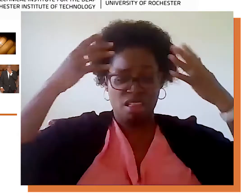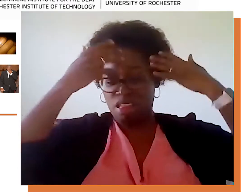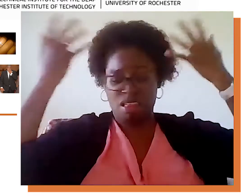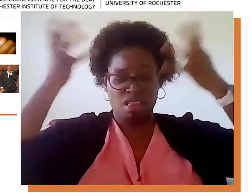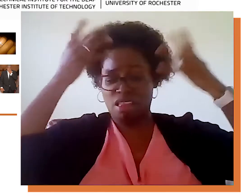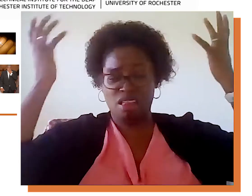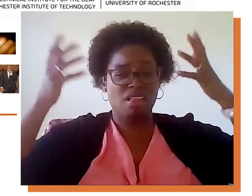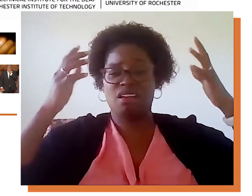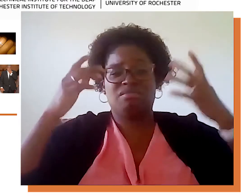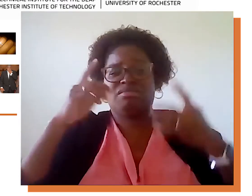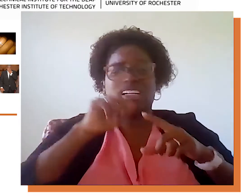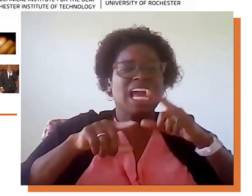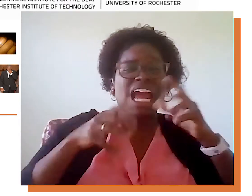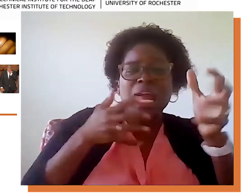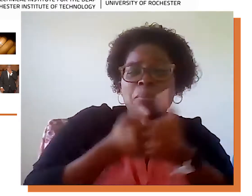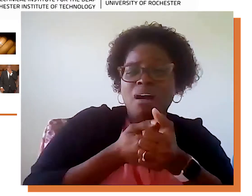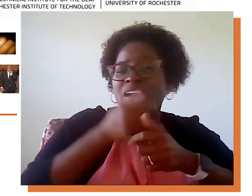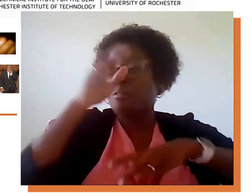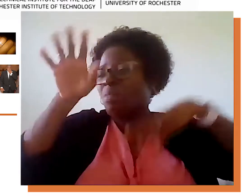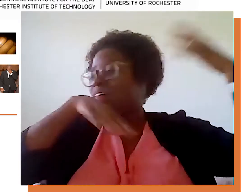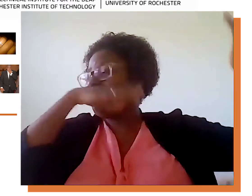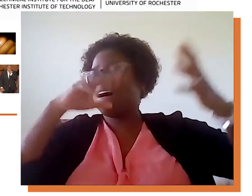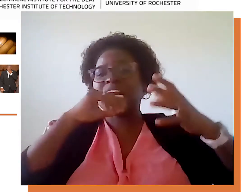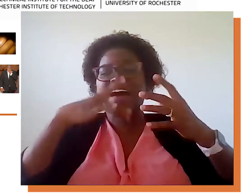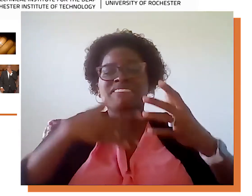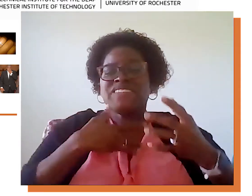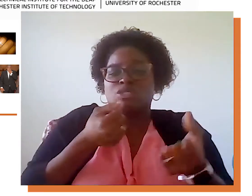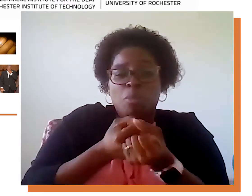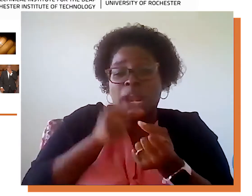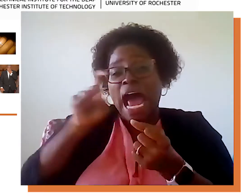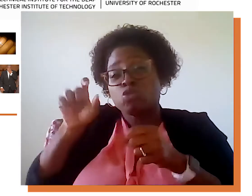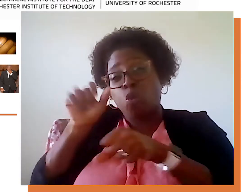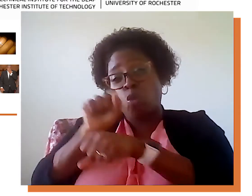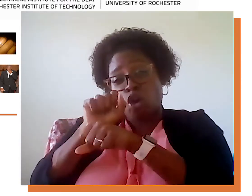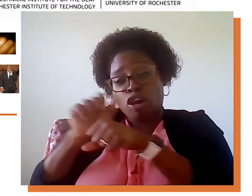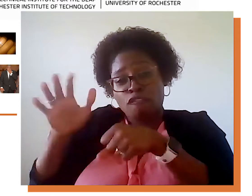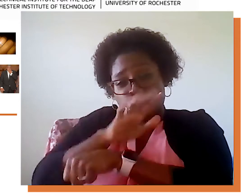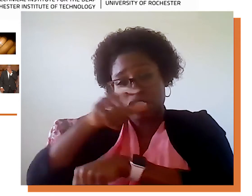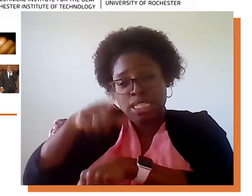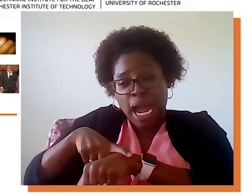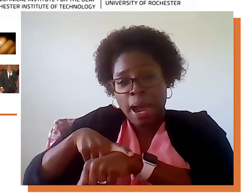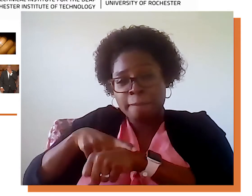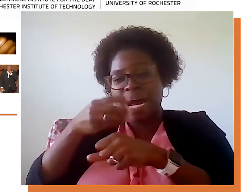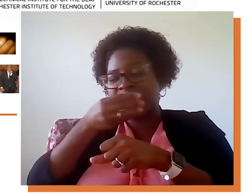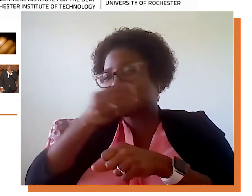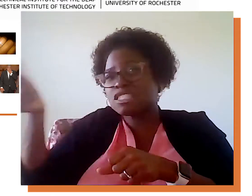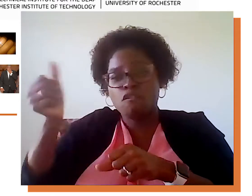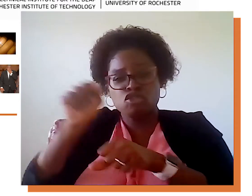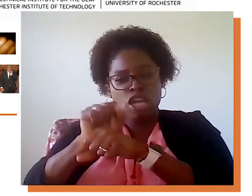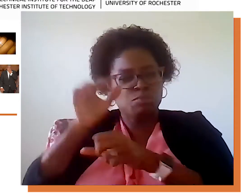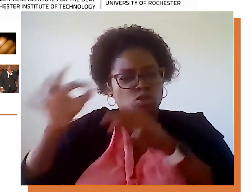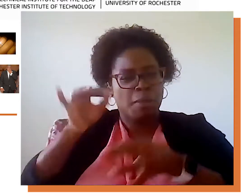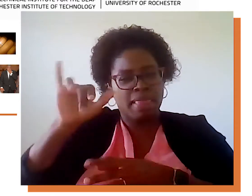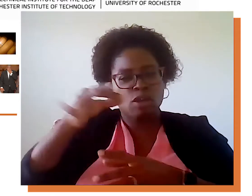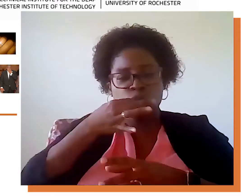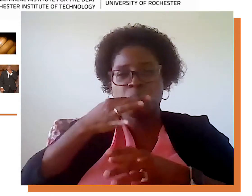So much was going on. I couldn't keep up with my studies. I was working full-time. I had several different jobs